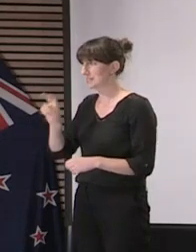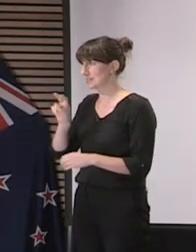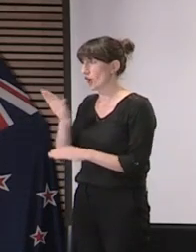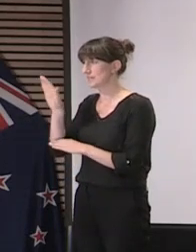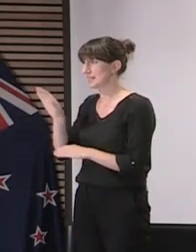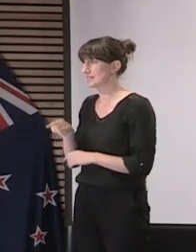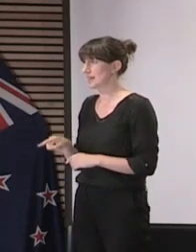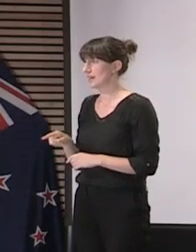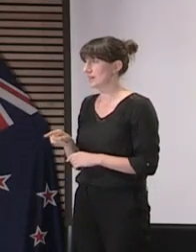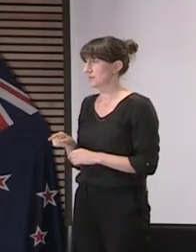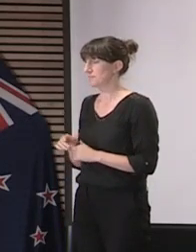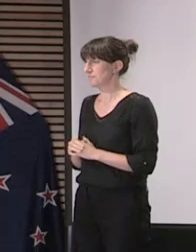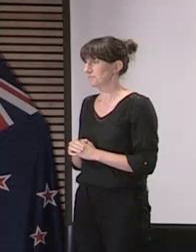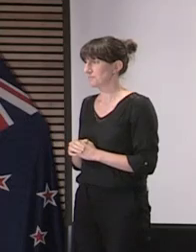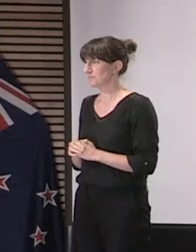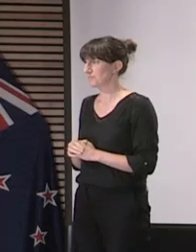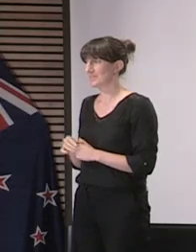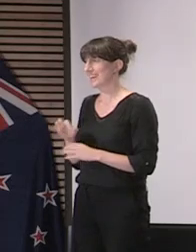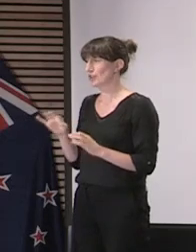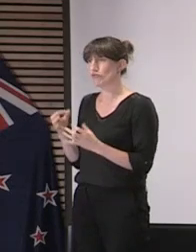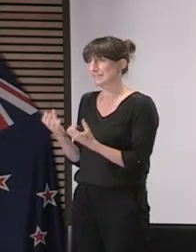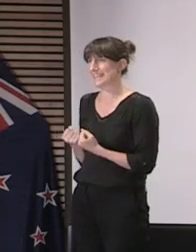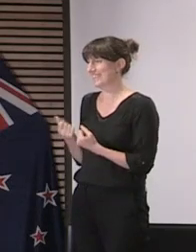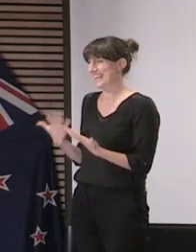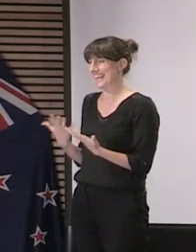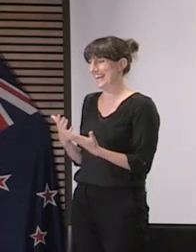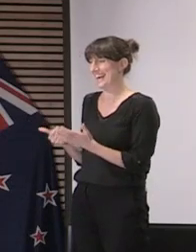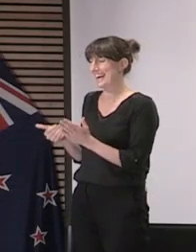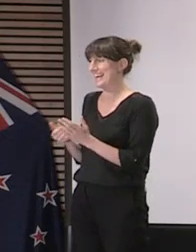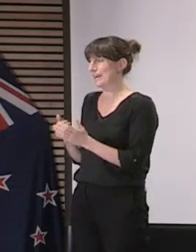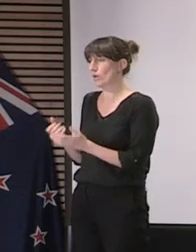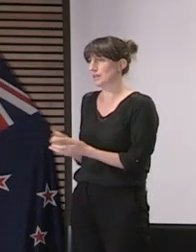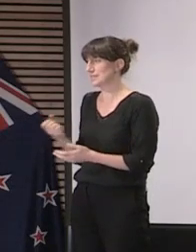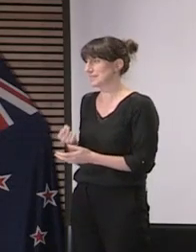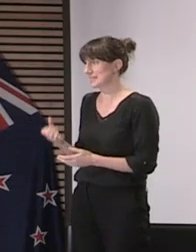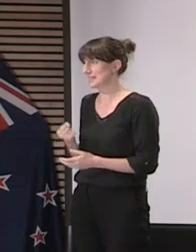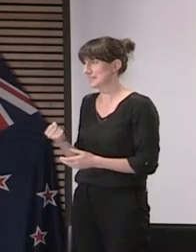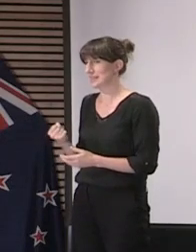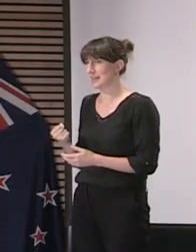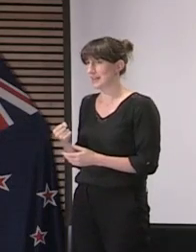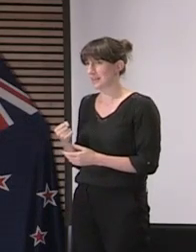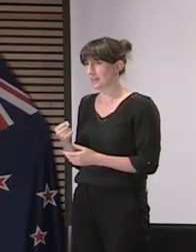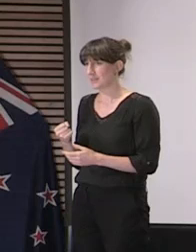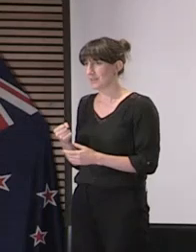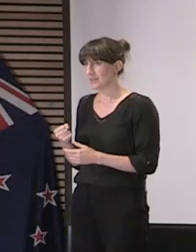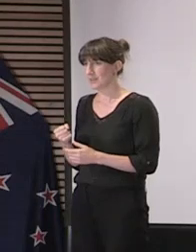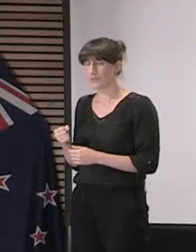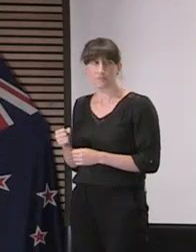Queenstown received support from Civil Defence because they can't receive welfare. Are they part of the 7,000?